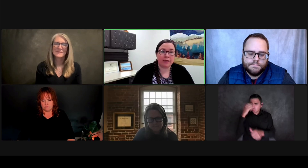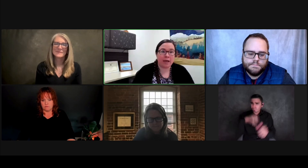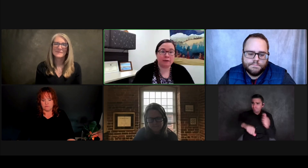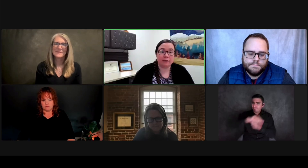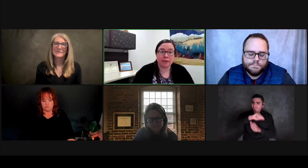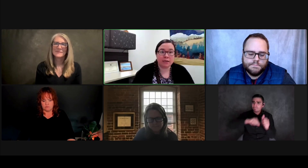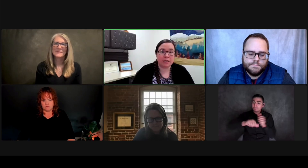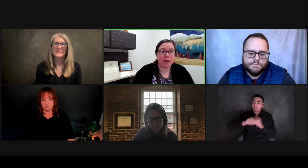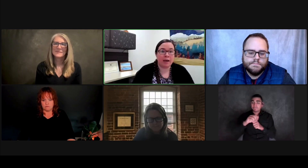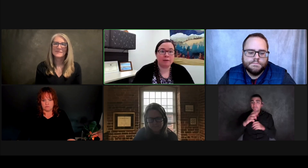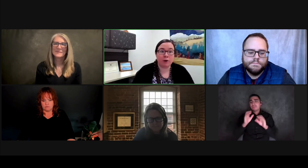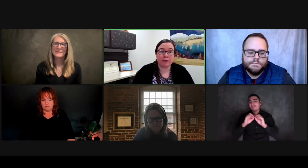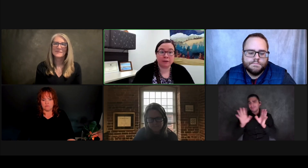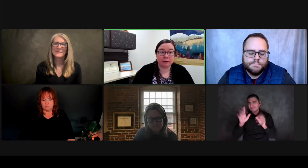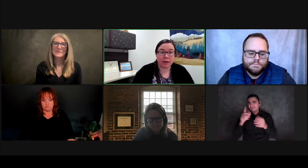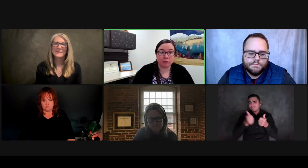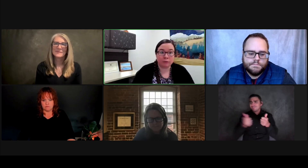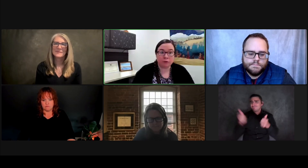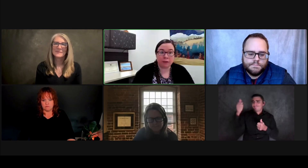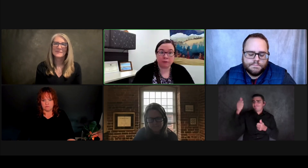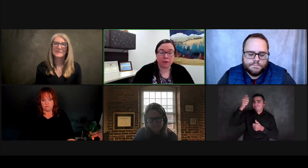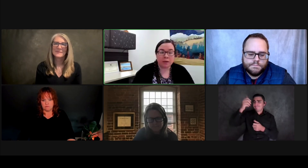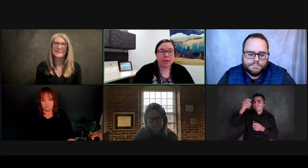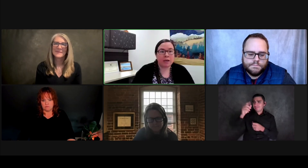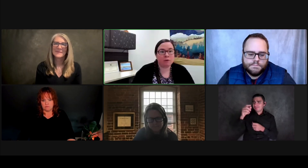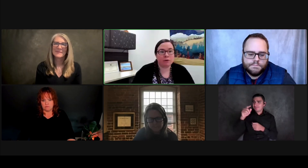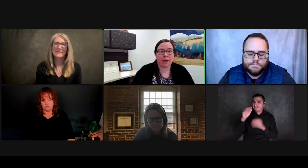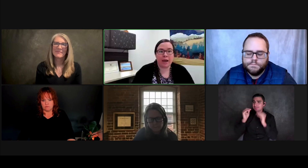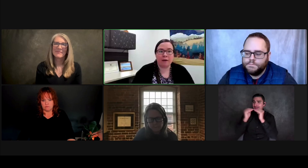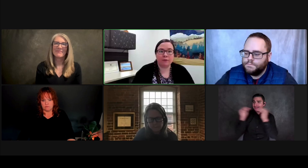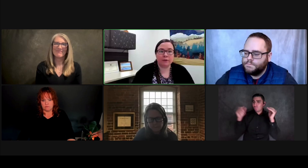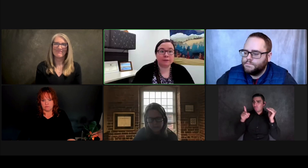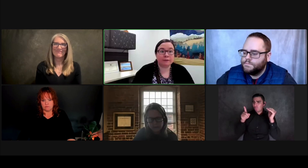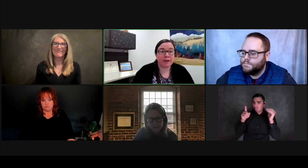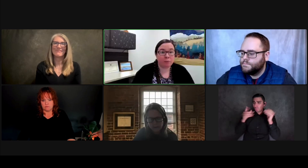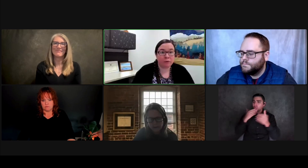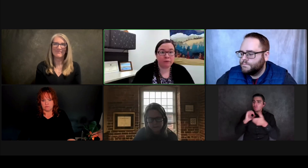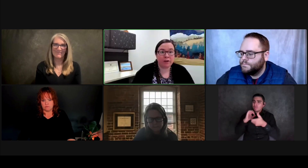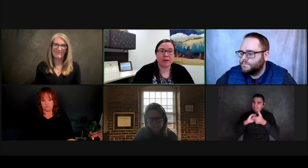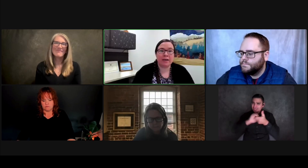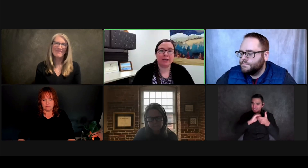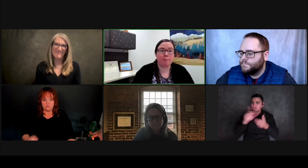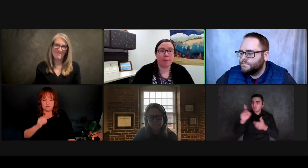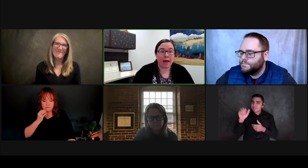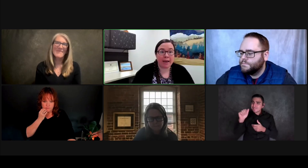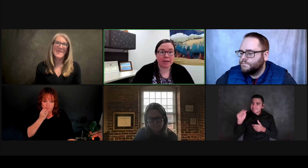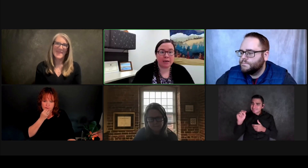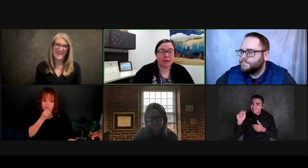at that Dean and President's Council level in order to have sustainable funding, buy-in